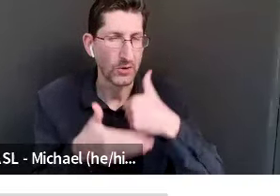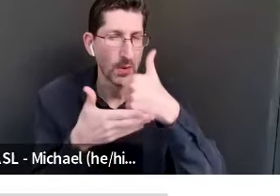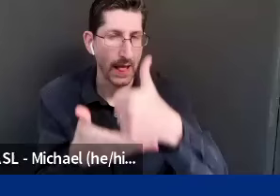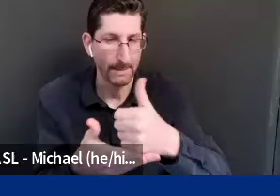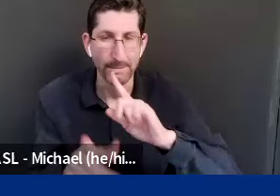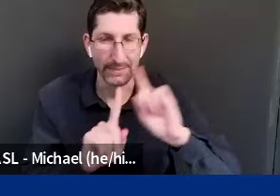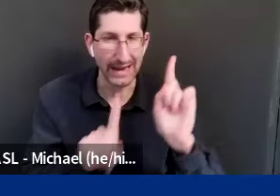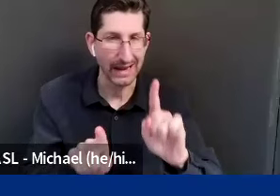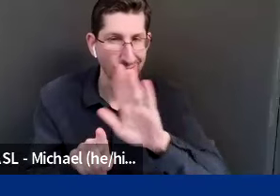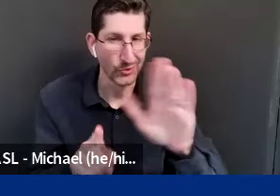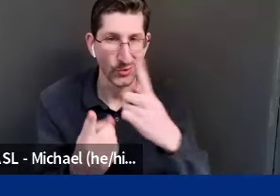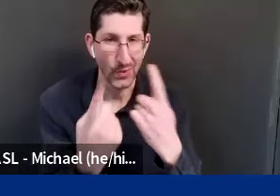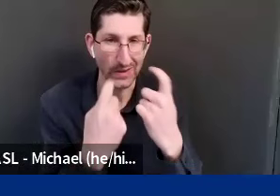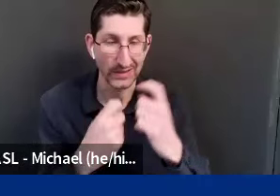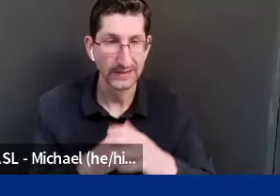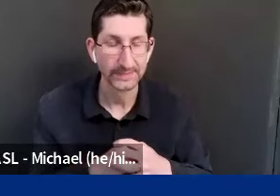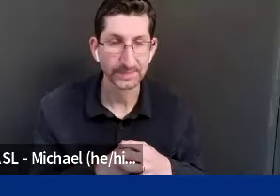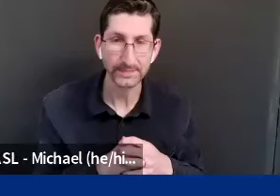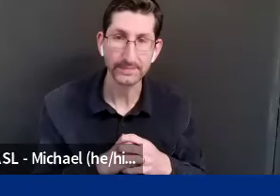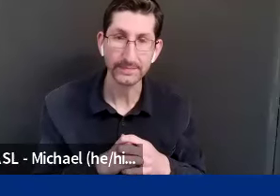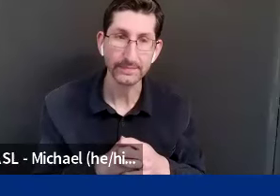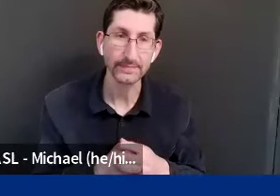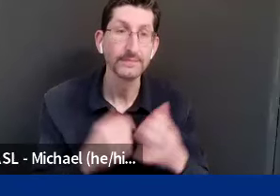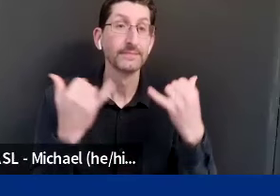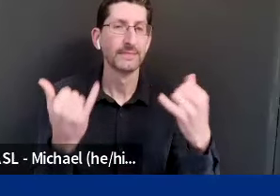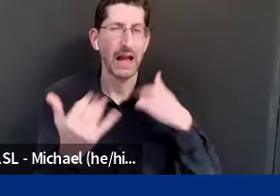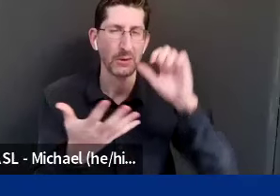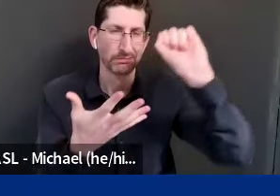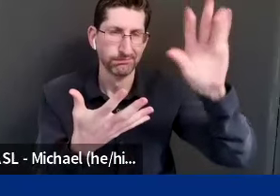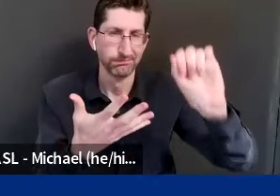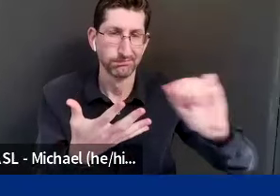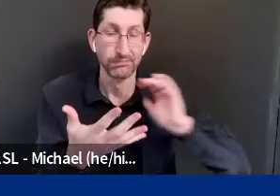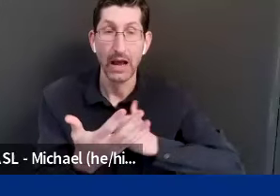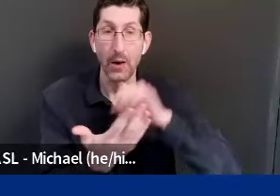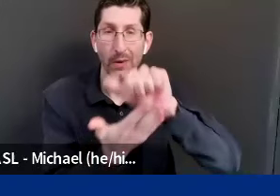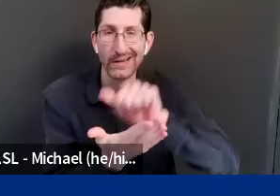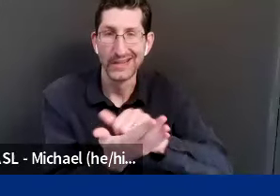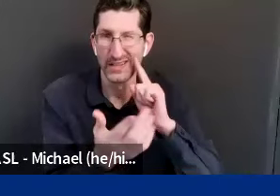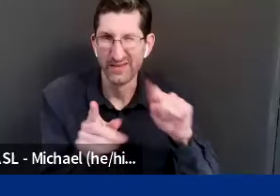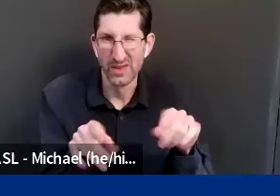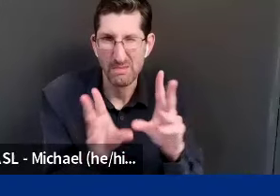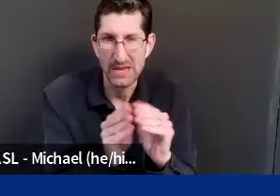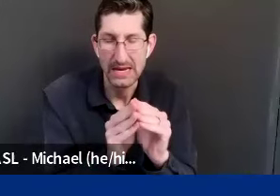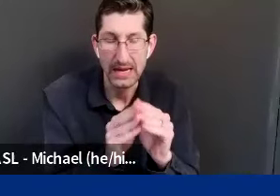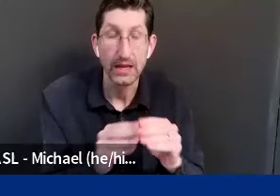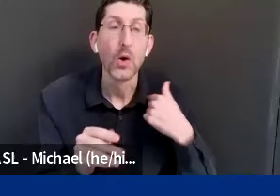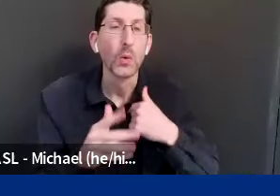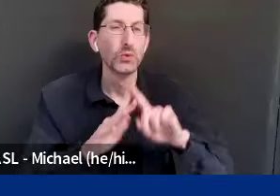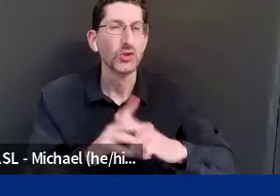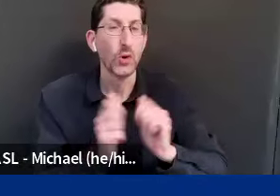OUR TECHNICAL ASSISTANT WANT ATTEMPT TO TROUBLESHOOT THE PROBLEM AND GET BACK TO YOU. I WILL RUN THROUGH THE AGENDA FOR